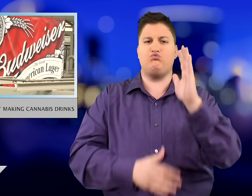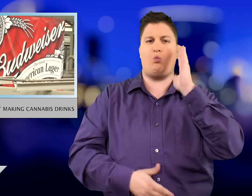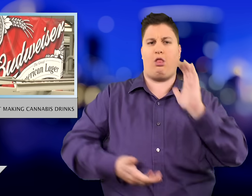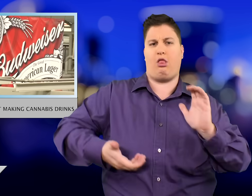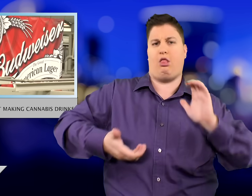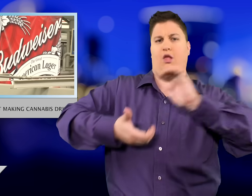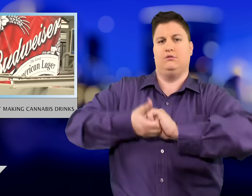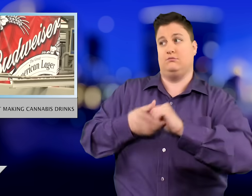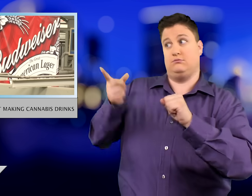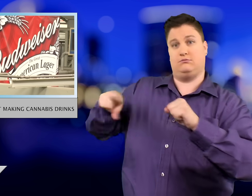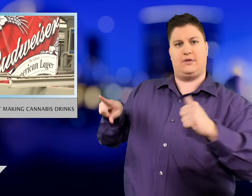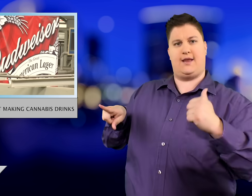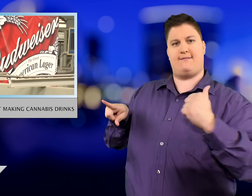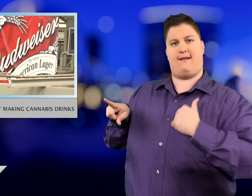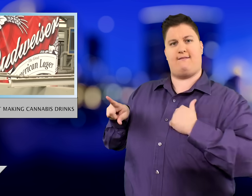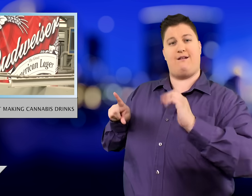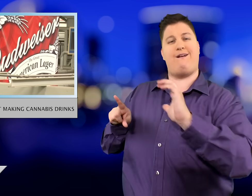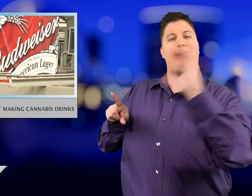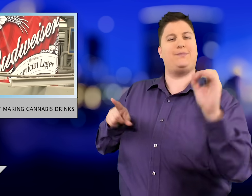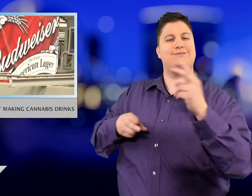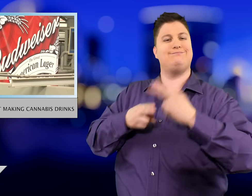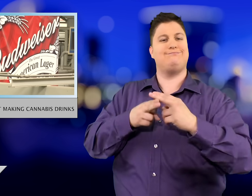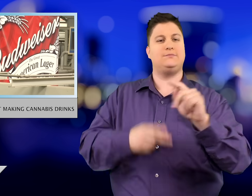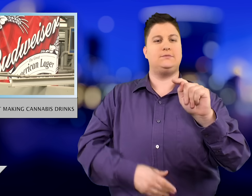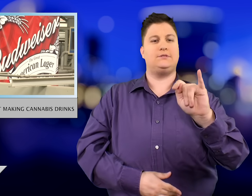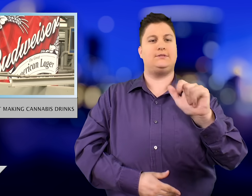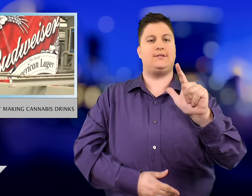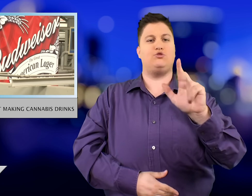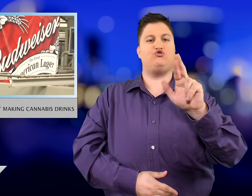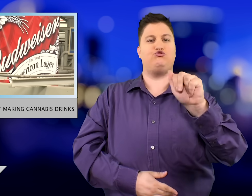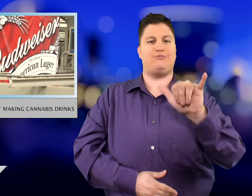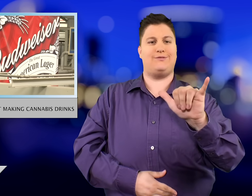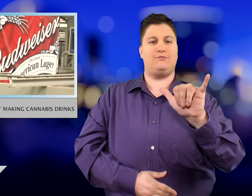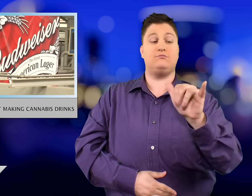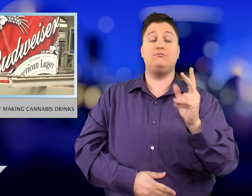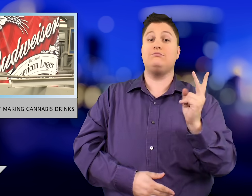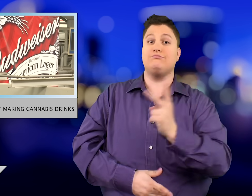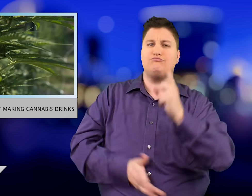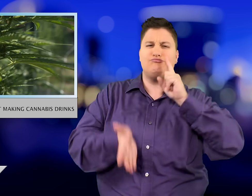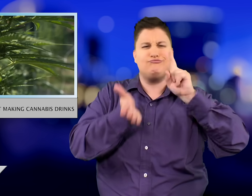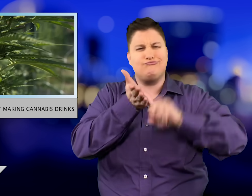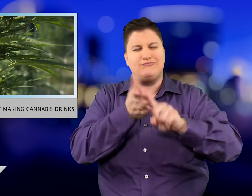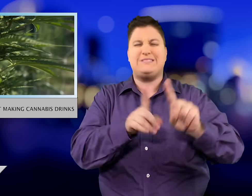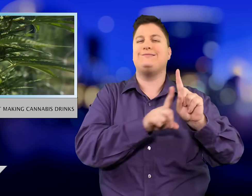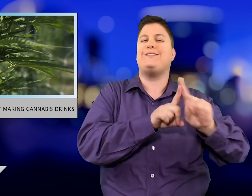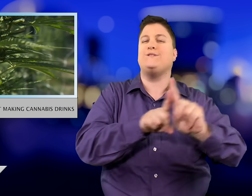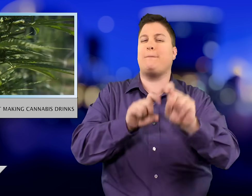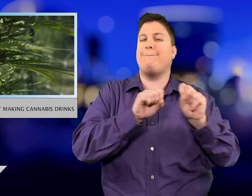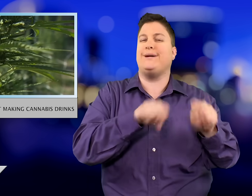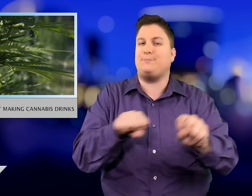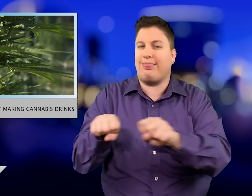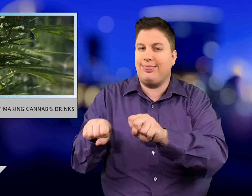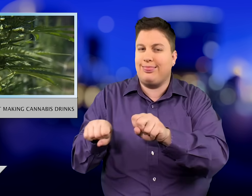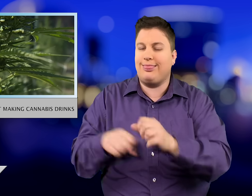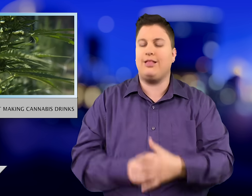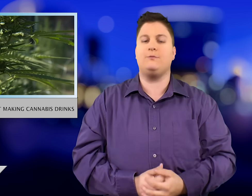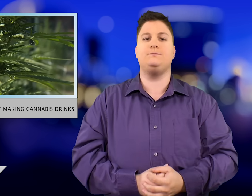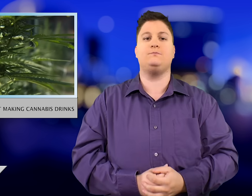be teaming up with Canada's Tilray to research the possibilities.